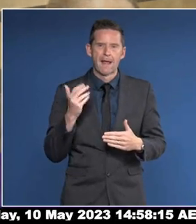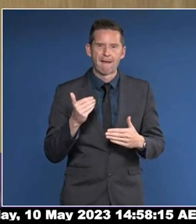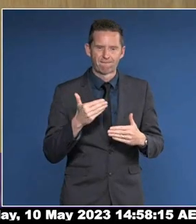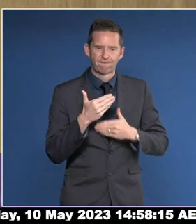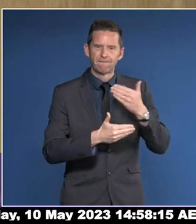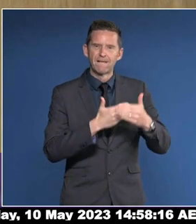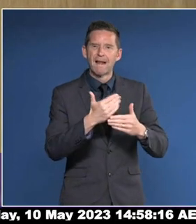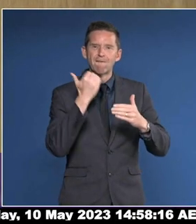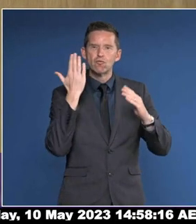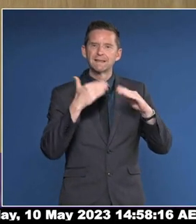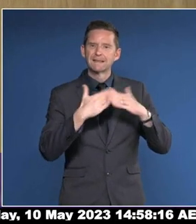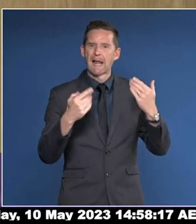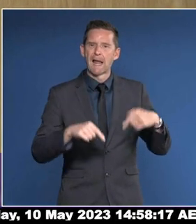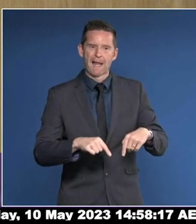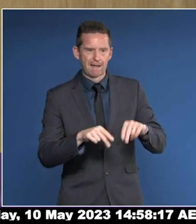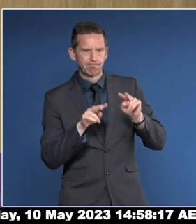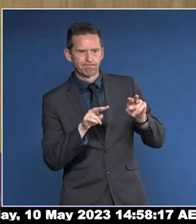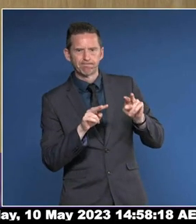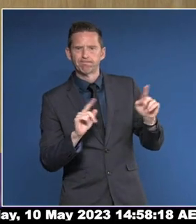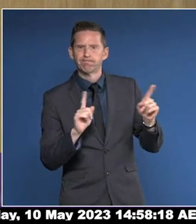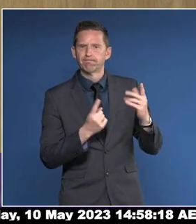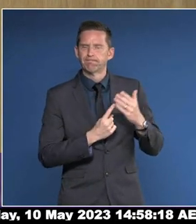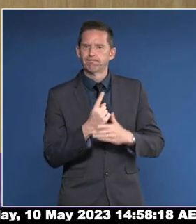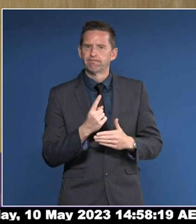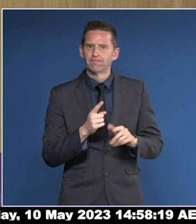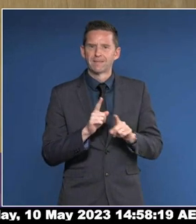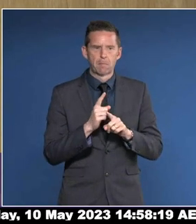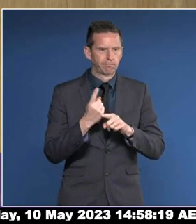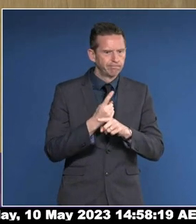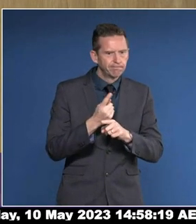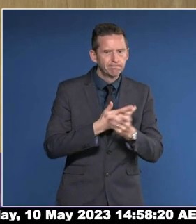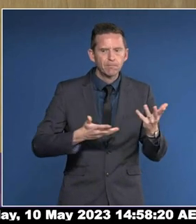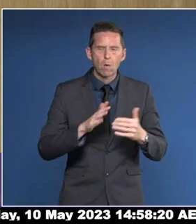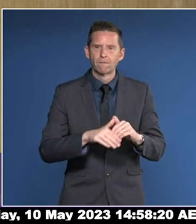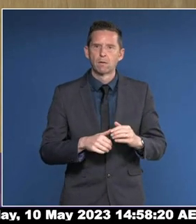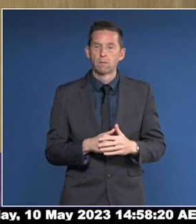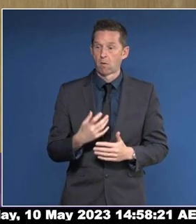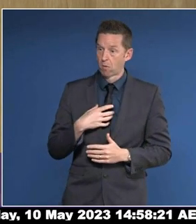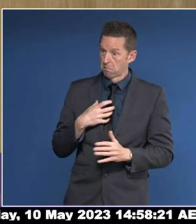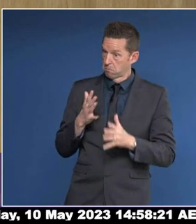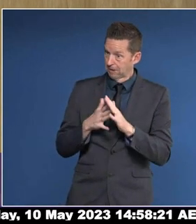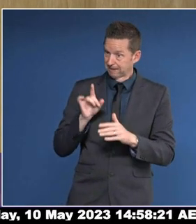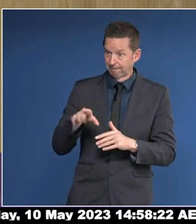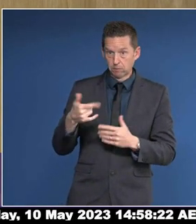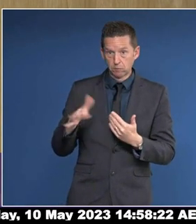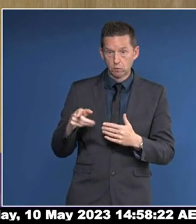in terms of what was being discussed. So you've been kept up to date as to what's been happening this week.